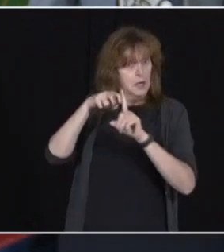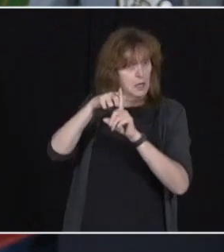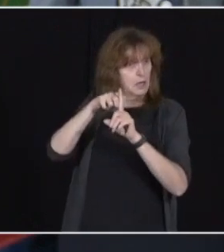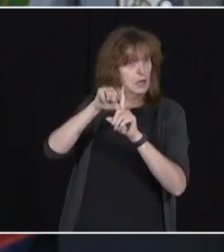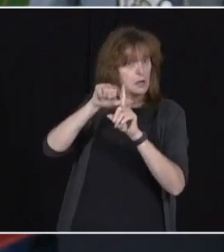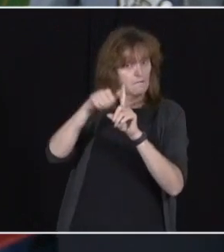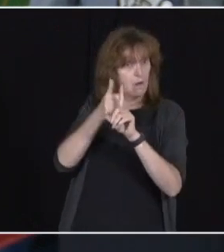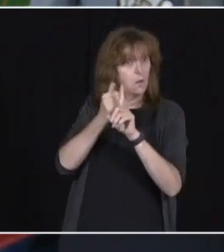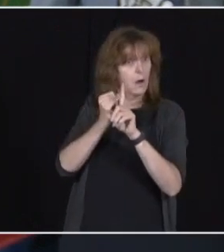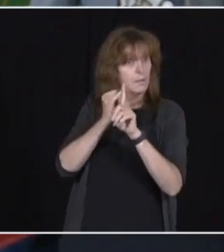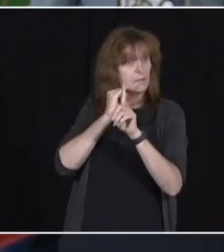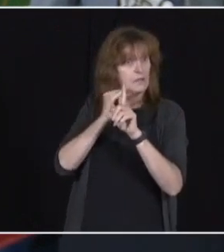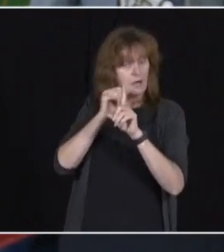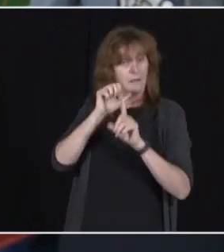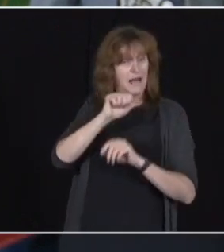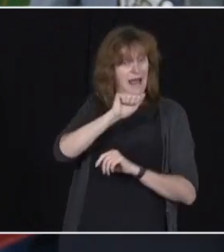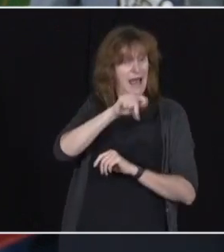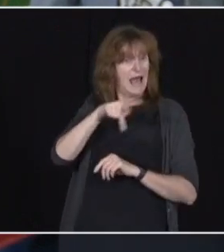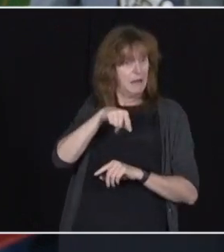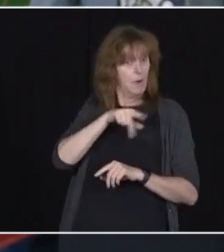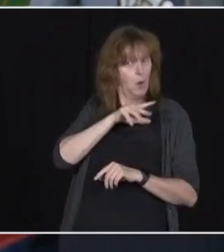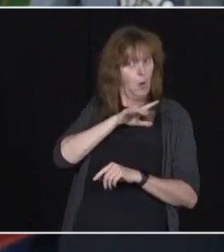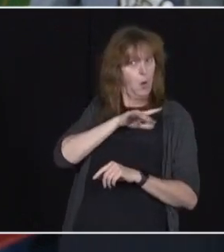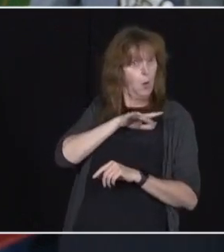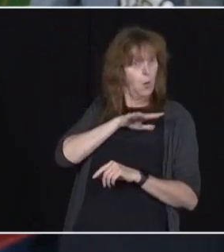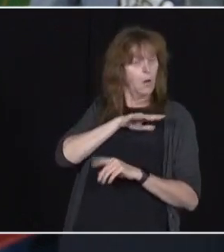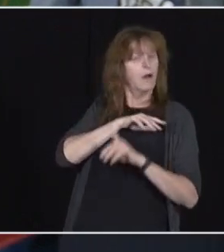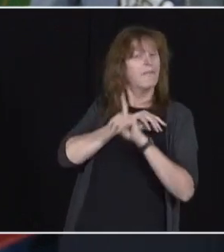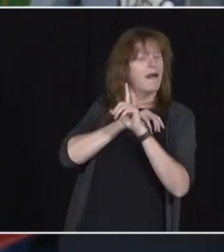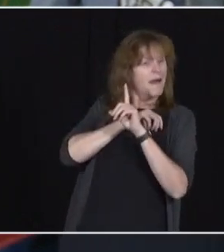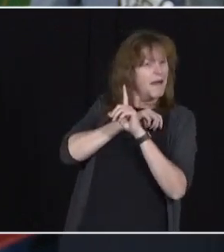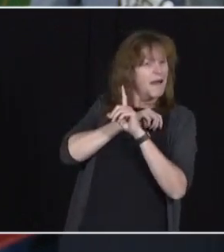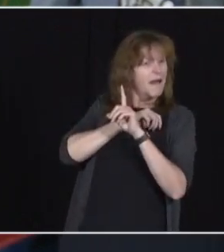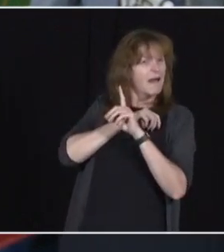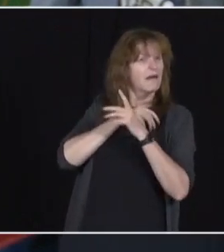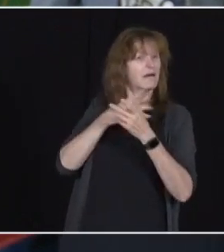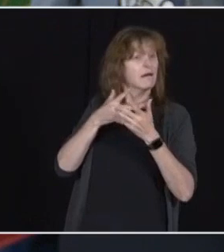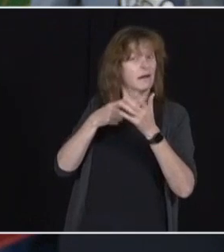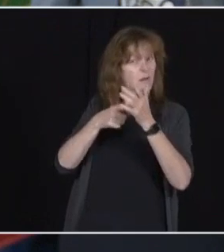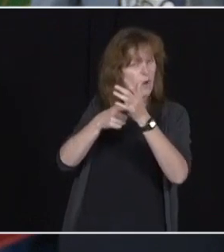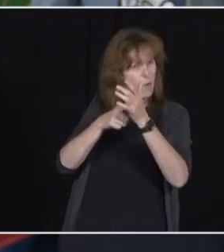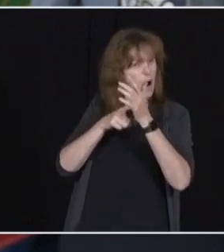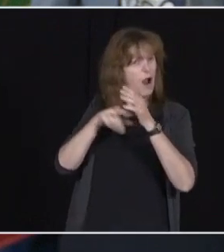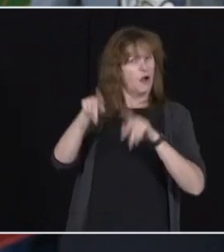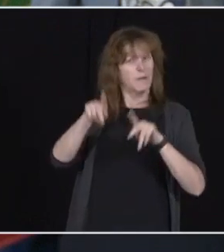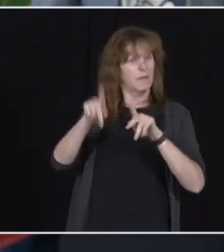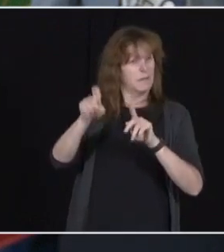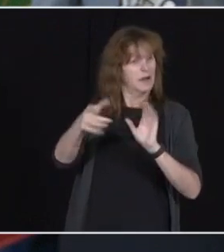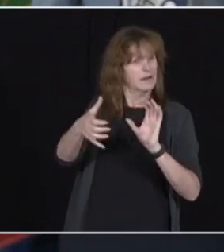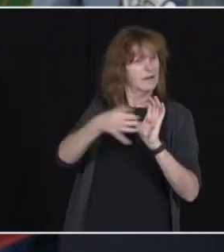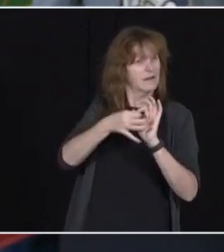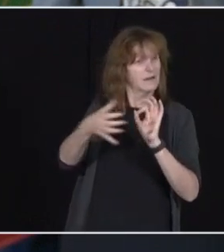The potential to expand contact tracing with this app is absolutely incredible, but it does pencil on the goodwill of people signing up